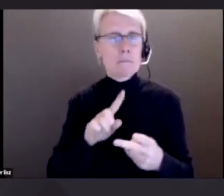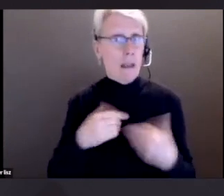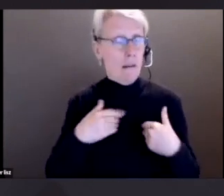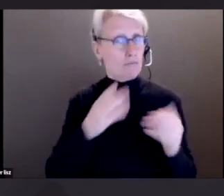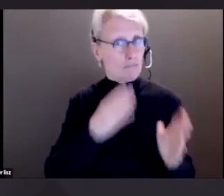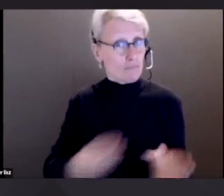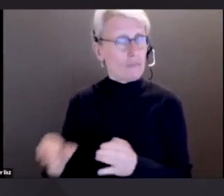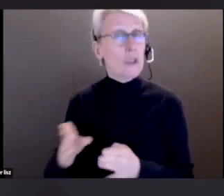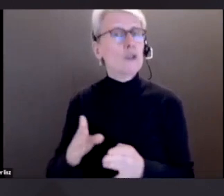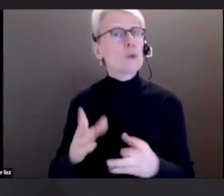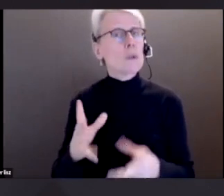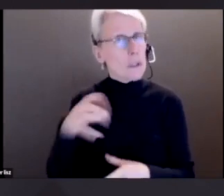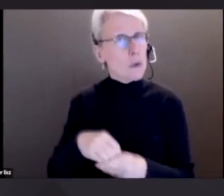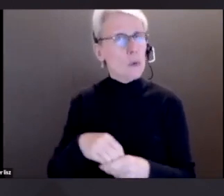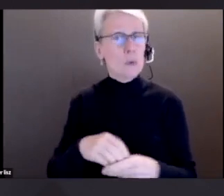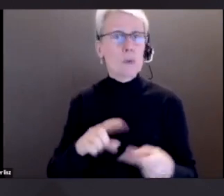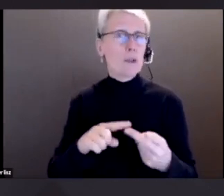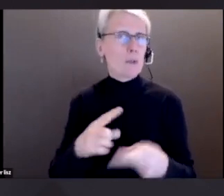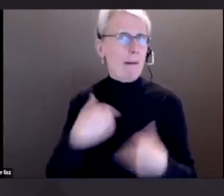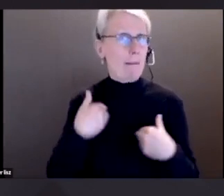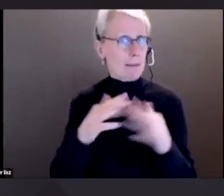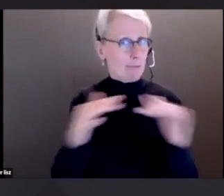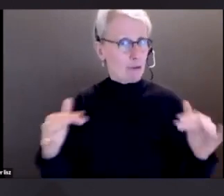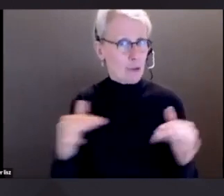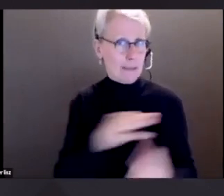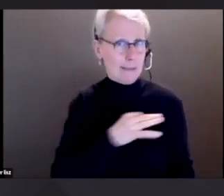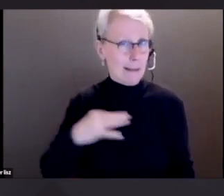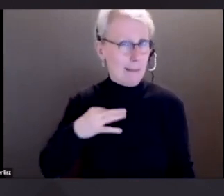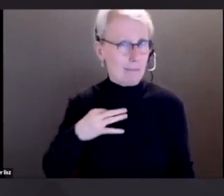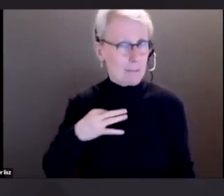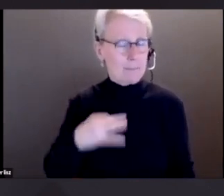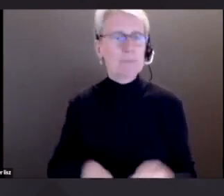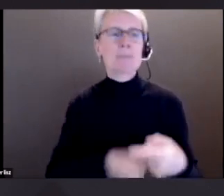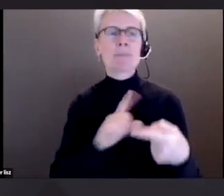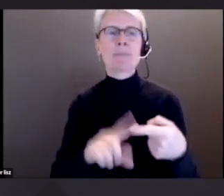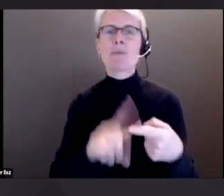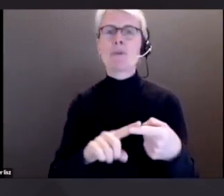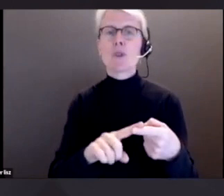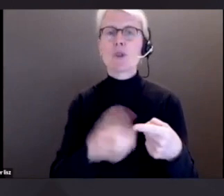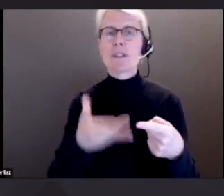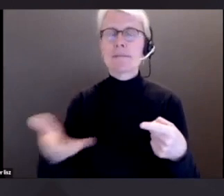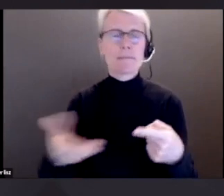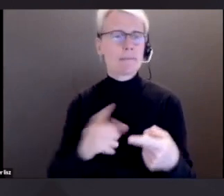The first is the Human Resource Toolkit for employers available on our CASE website.